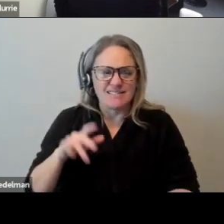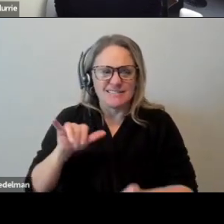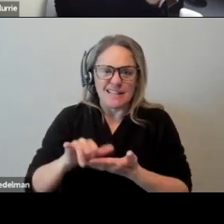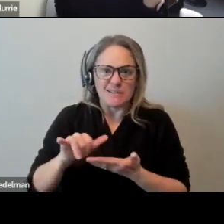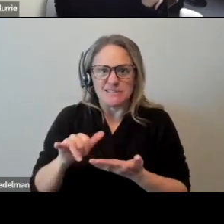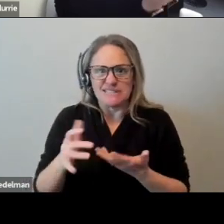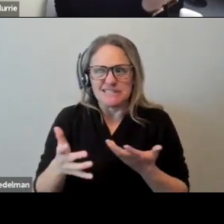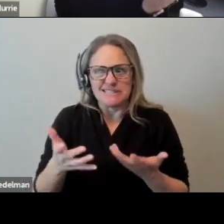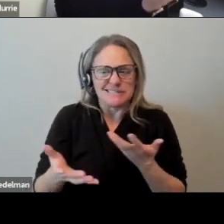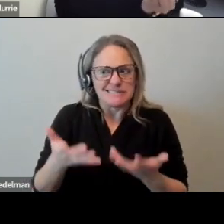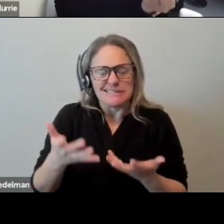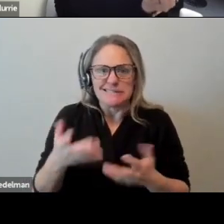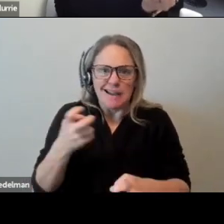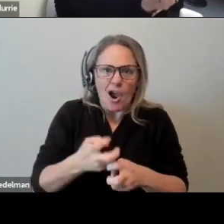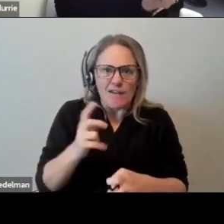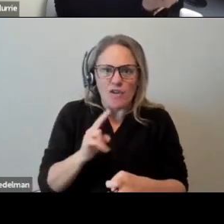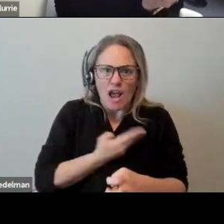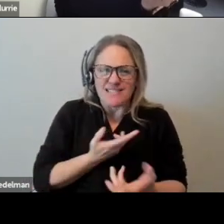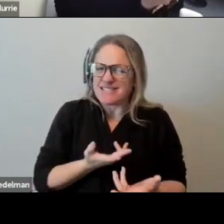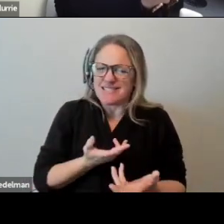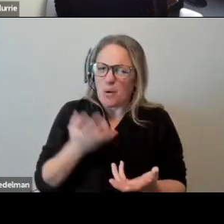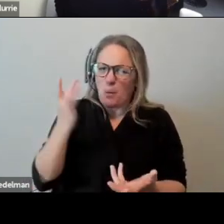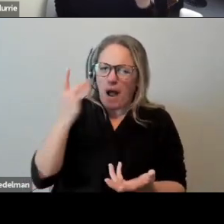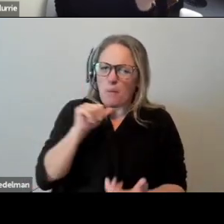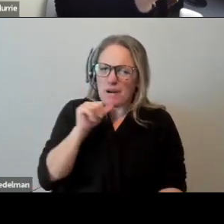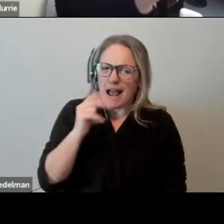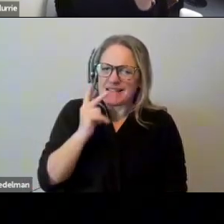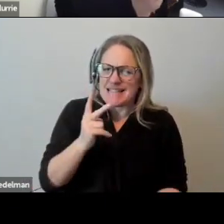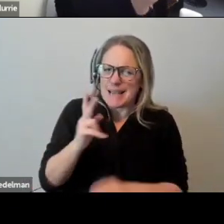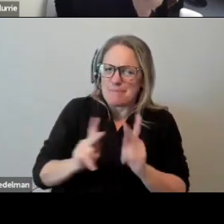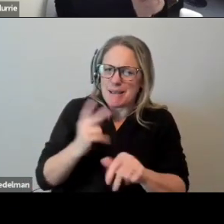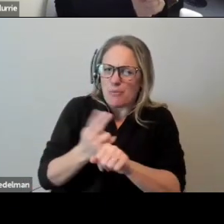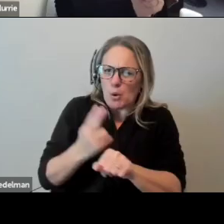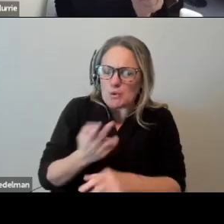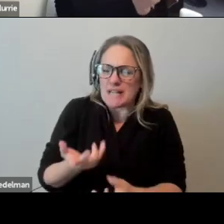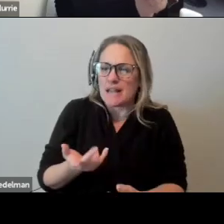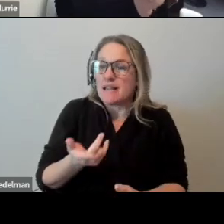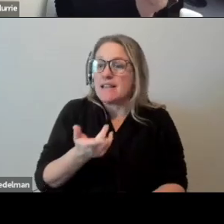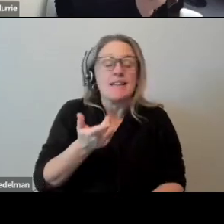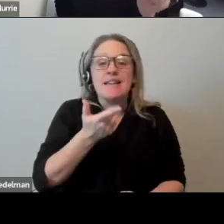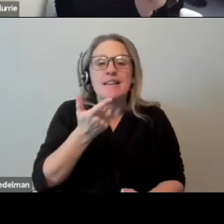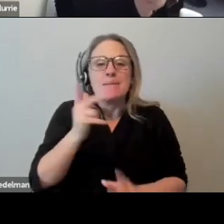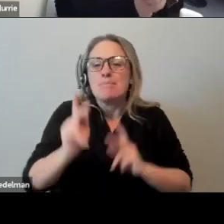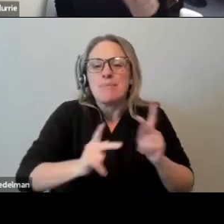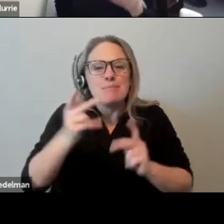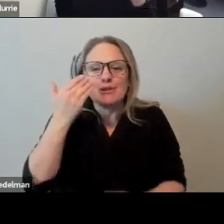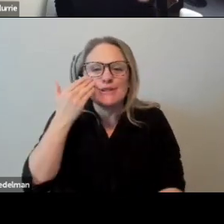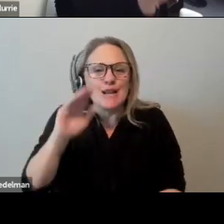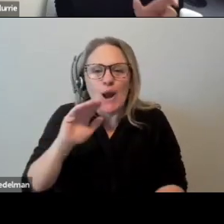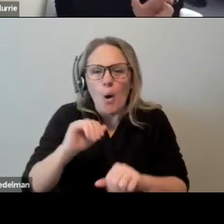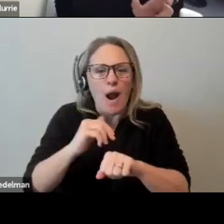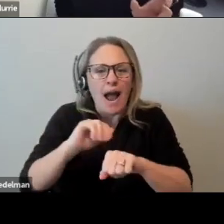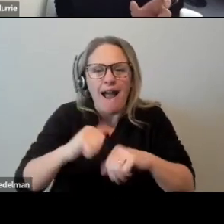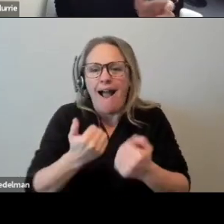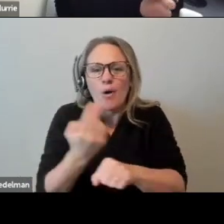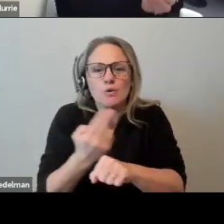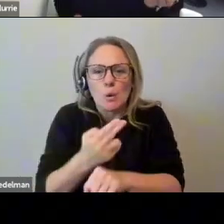We were like, why aren't we seeing the usage? And it was because no one knew what the phrase was, ease of use. We did a bit of market research,